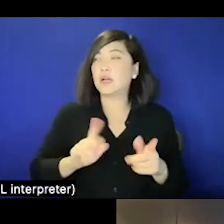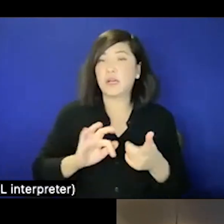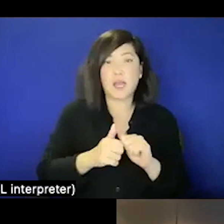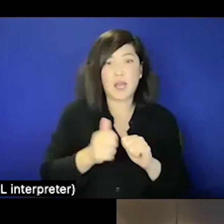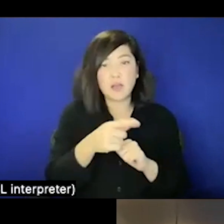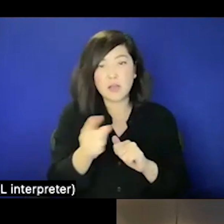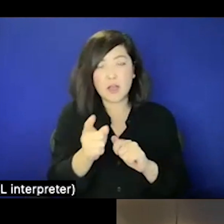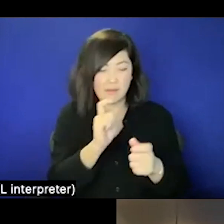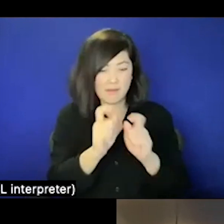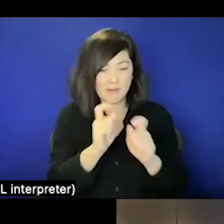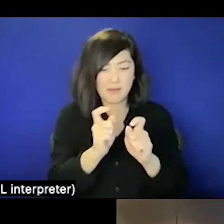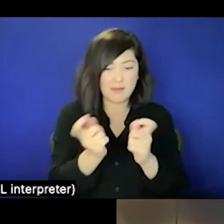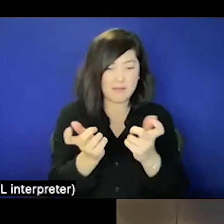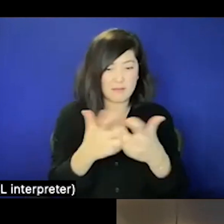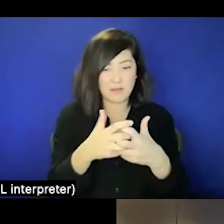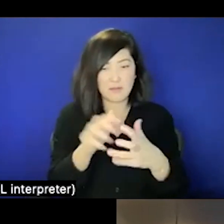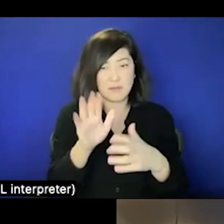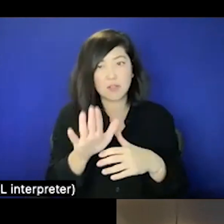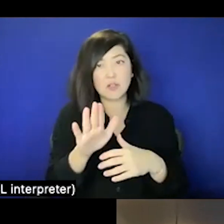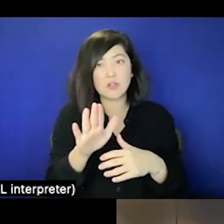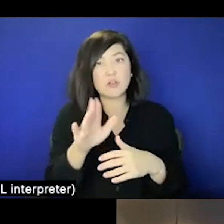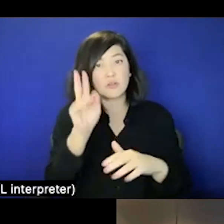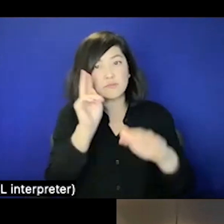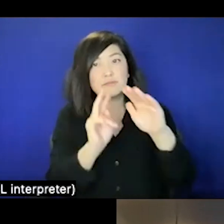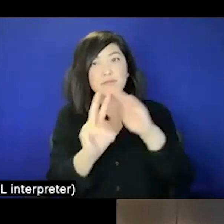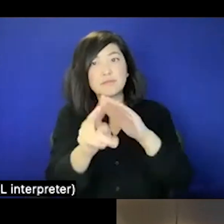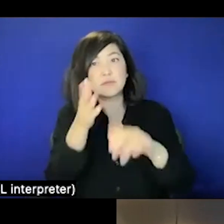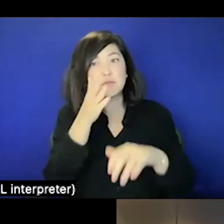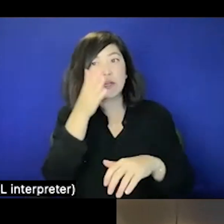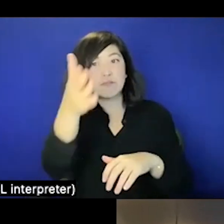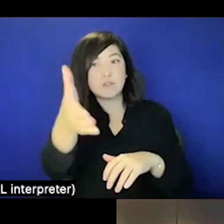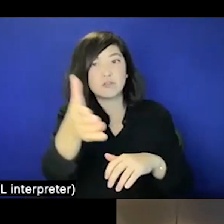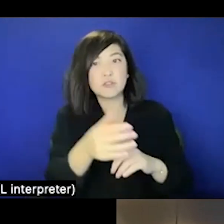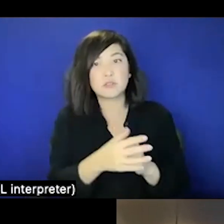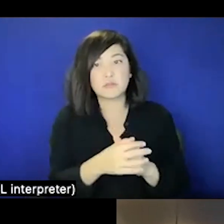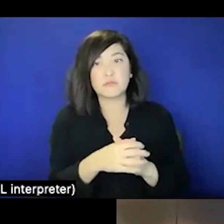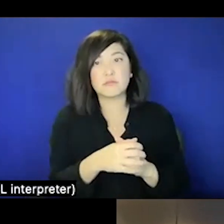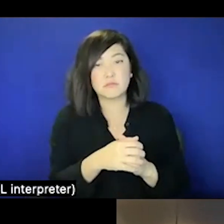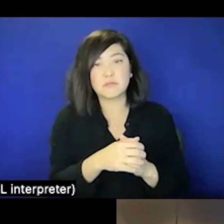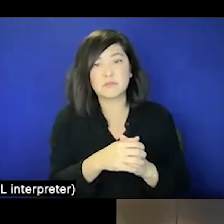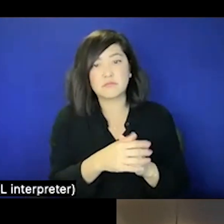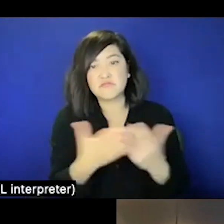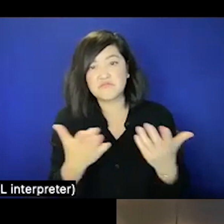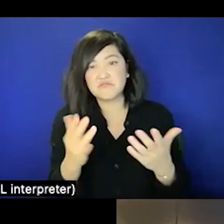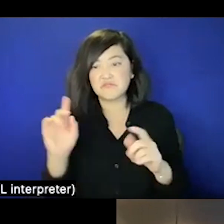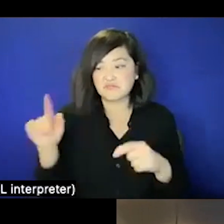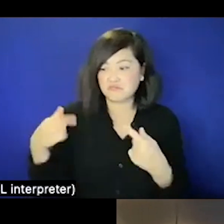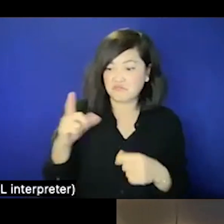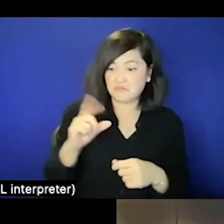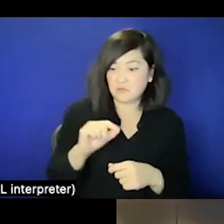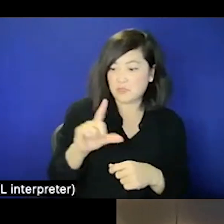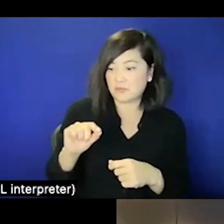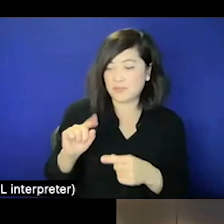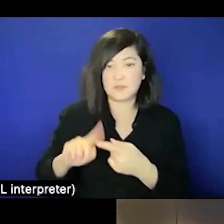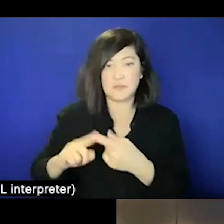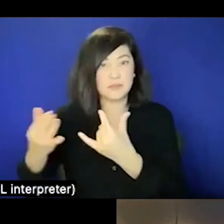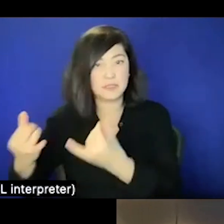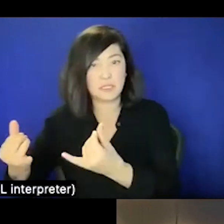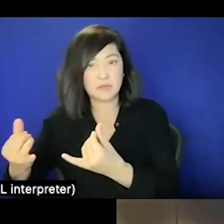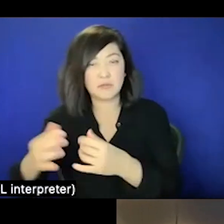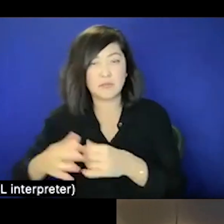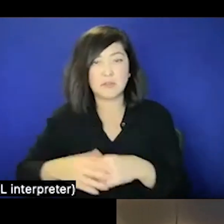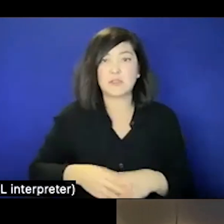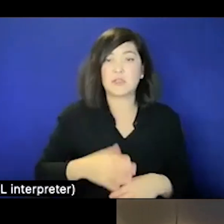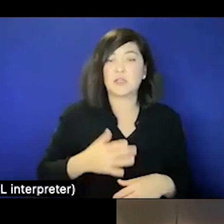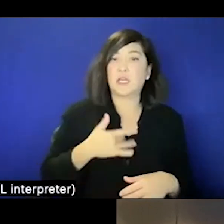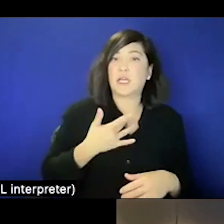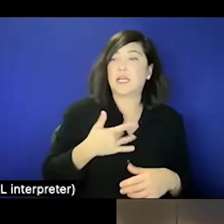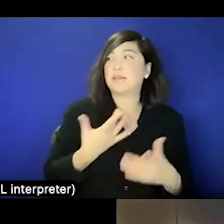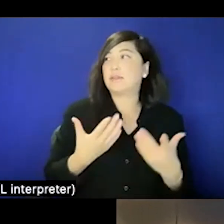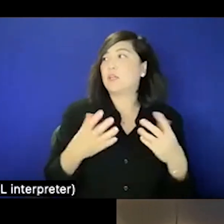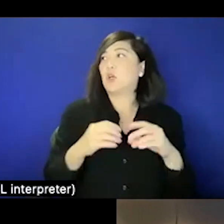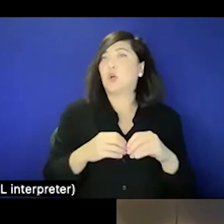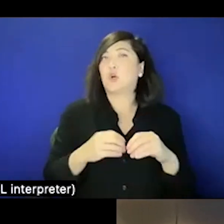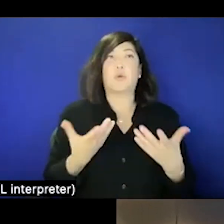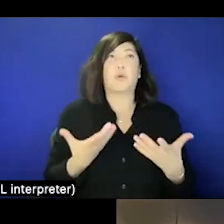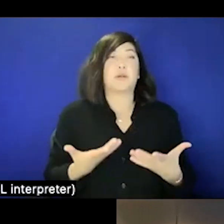future over the years, you know, since 2020? Brian: I feel liberated. Honestly, I feel like